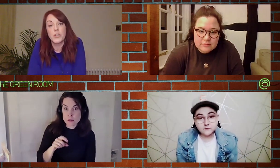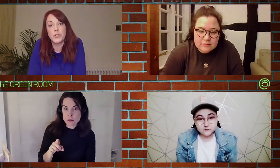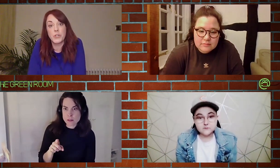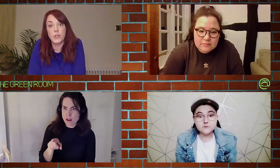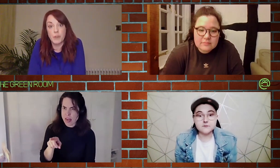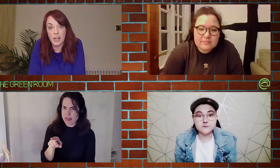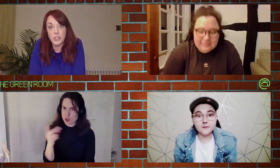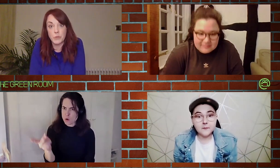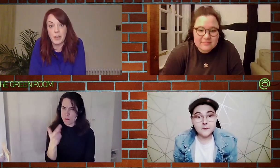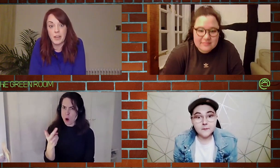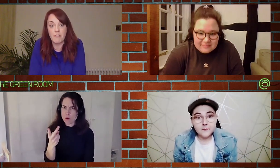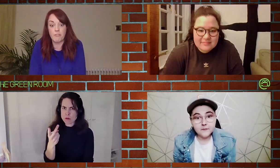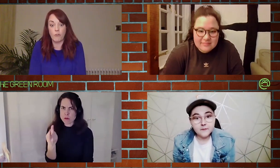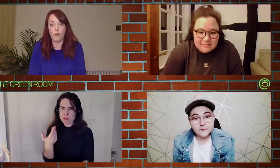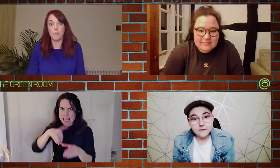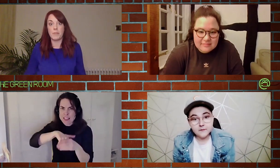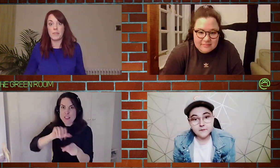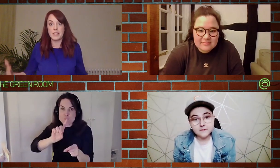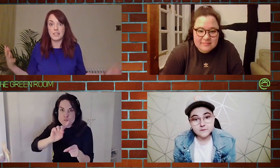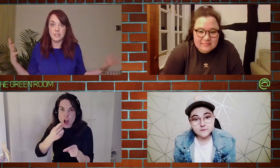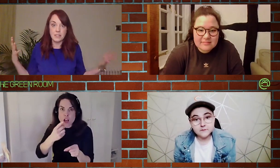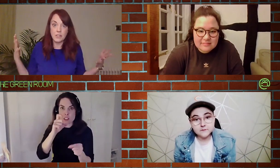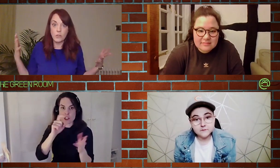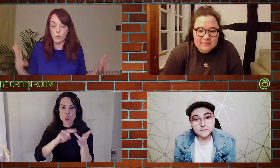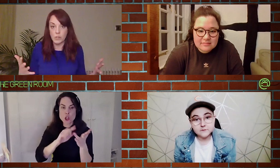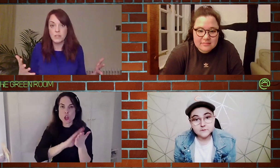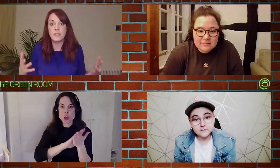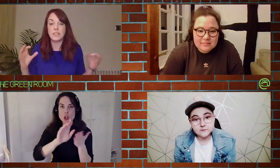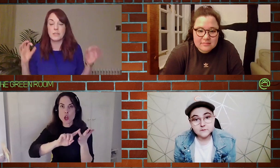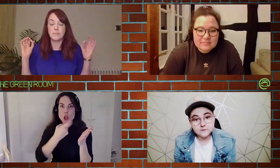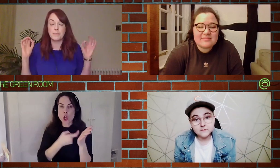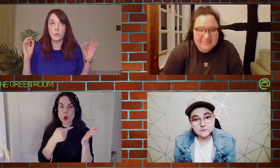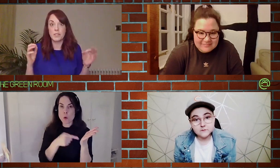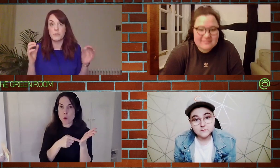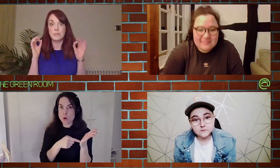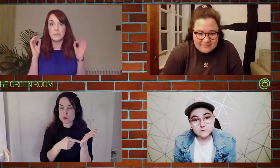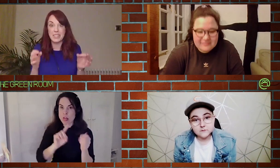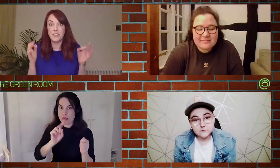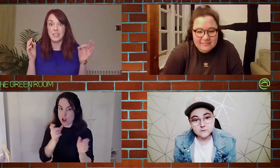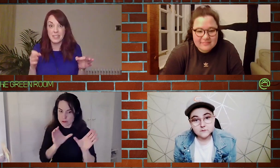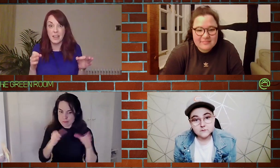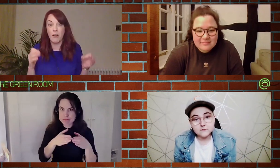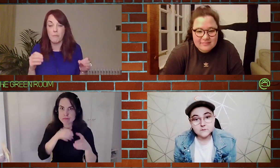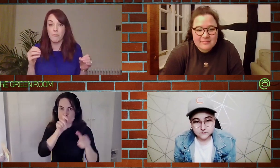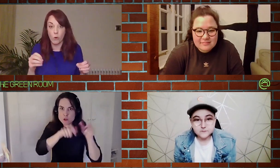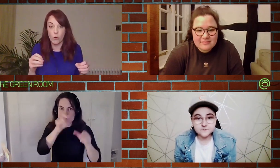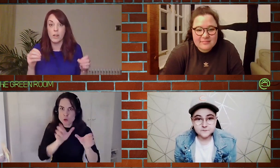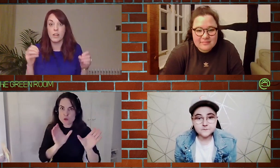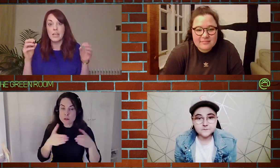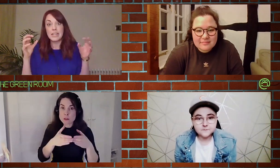to graduate from this course. This course that was specifically set up for